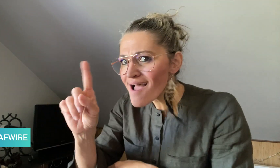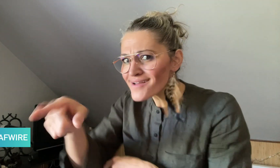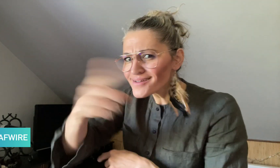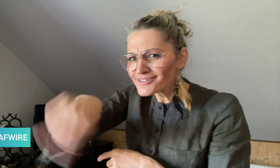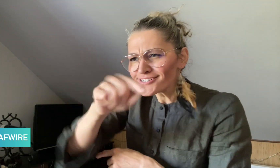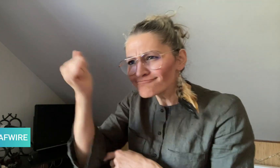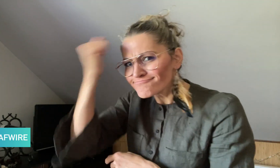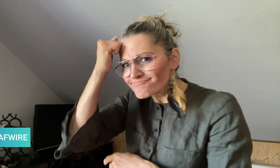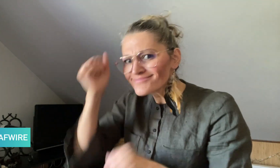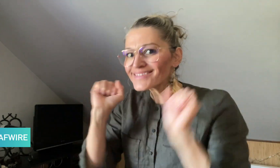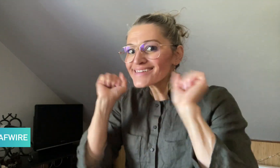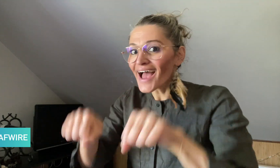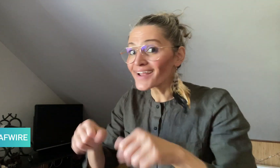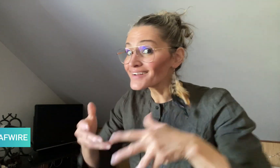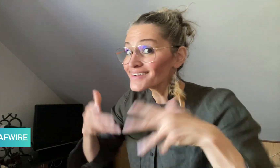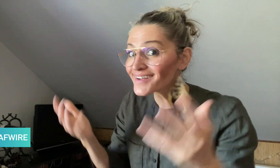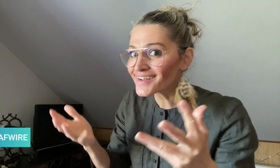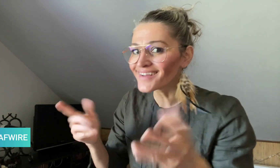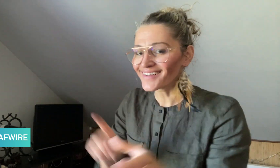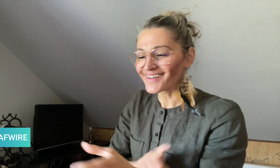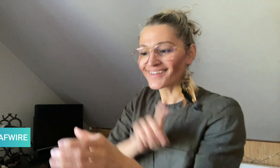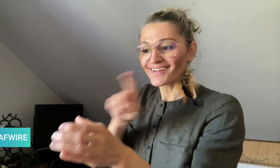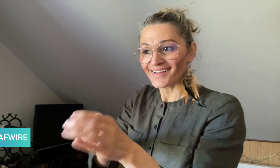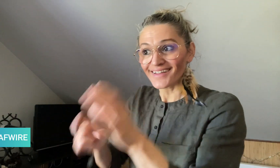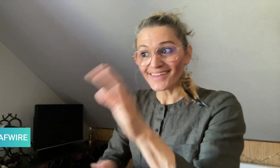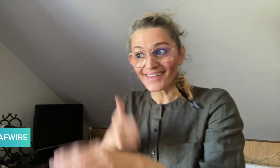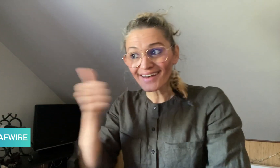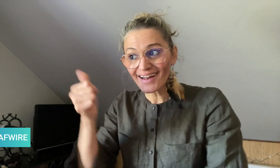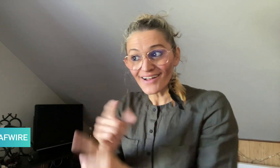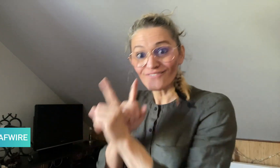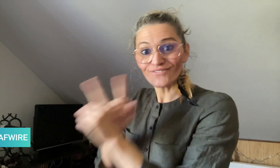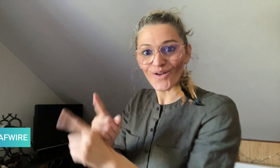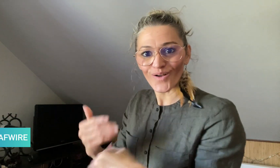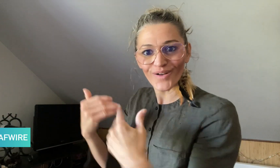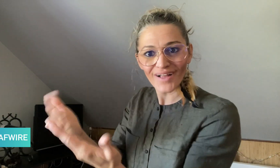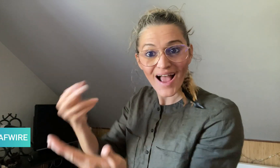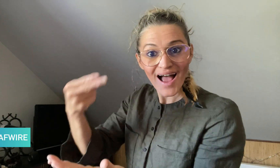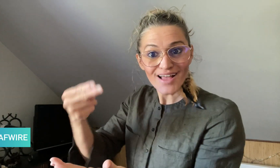Don’t forget to subscribe, like, and follow